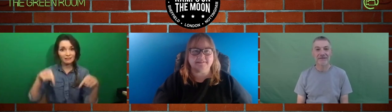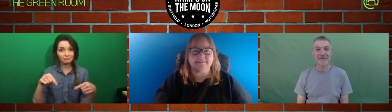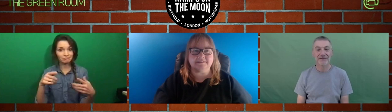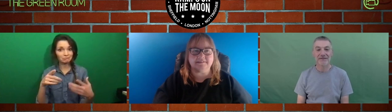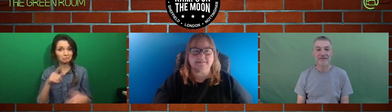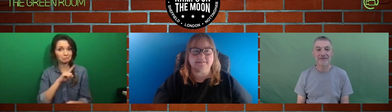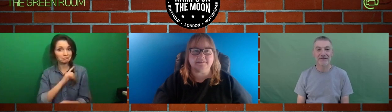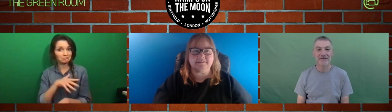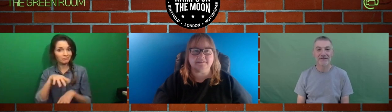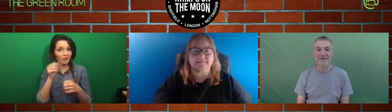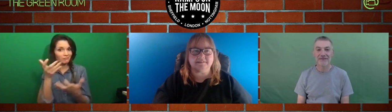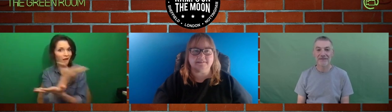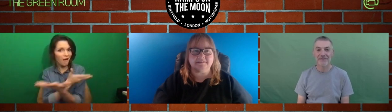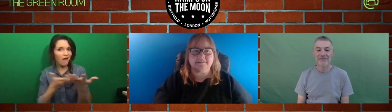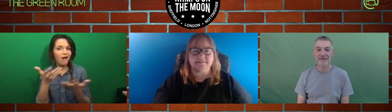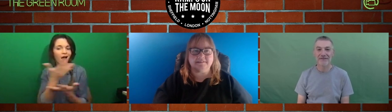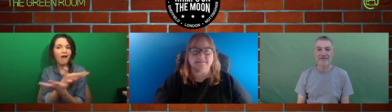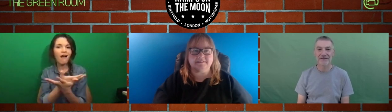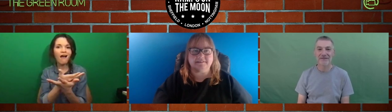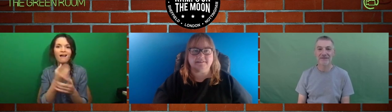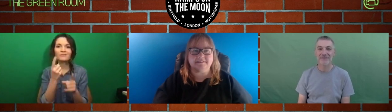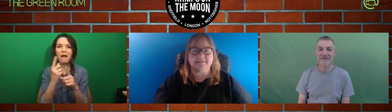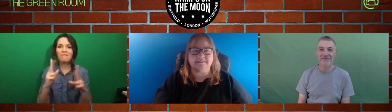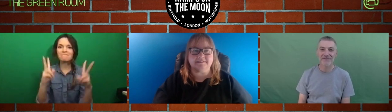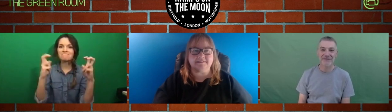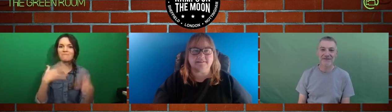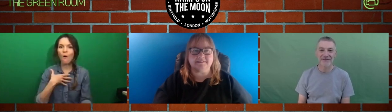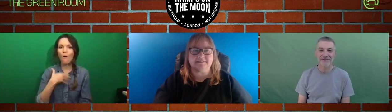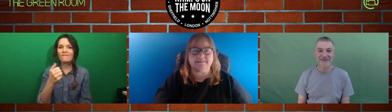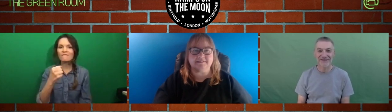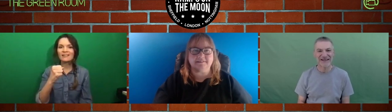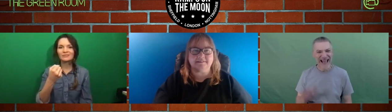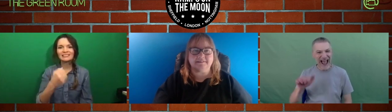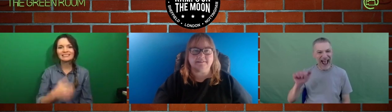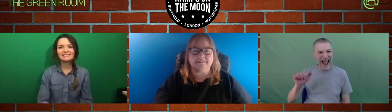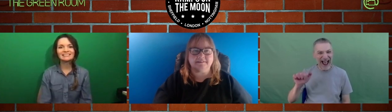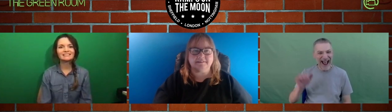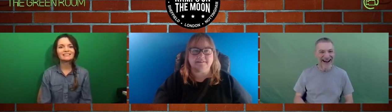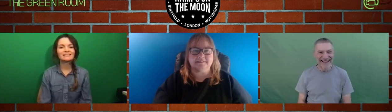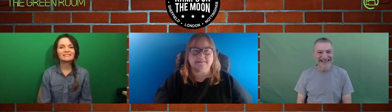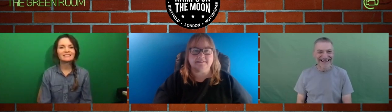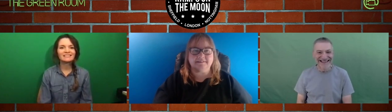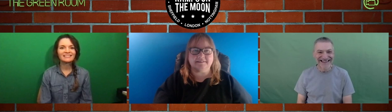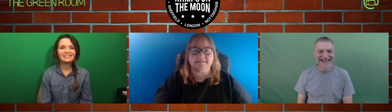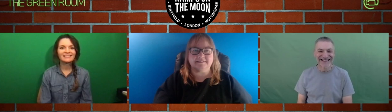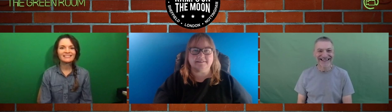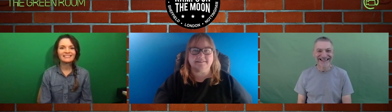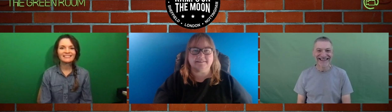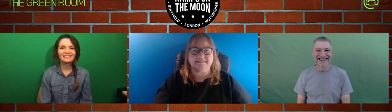chat. Let's talk about Oliver Twist. It's funny that you mentioned Dark Horse